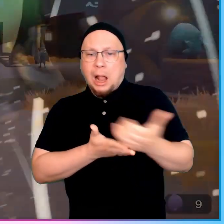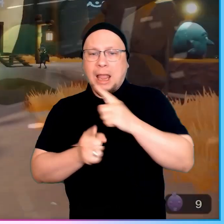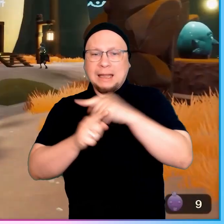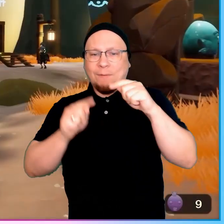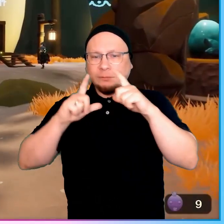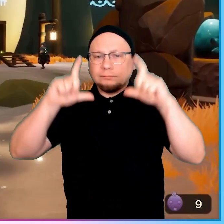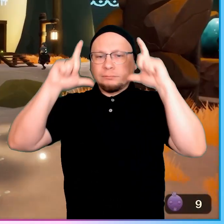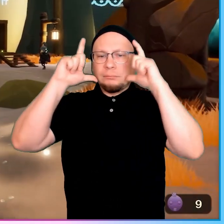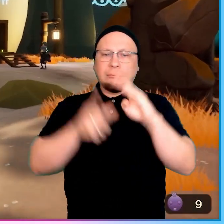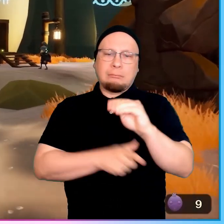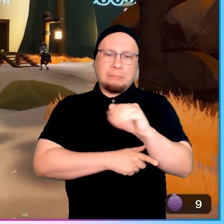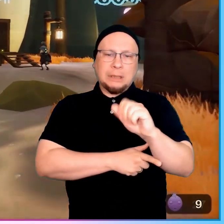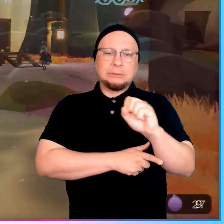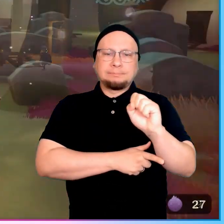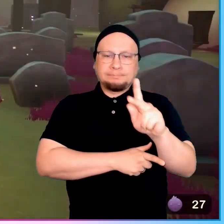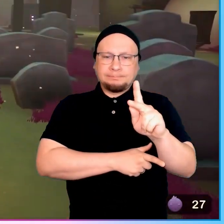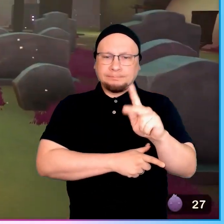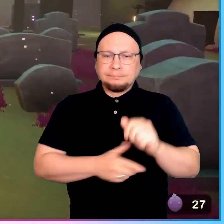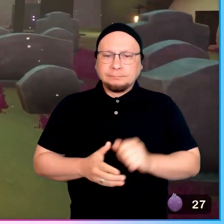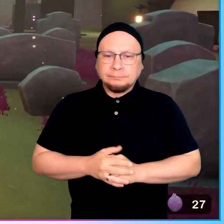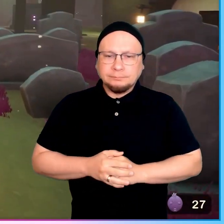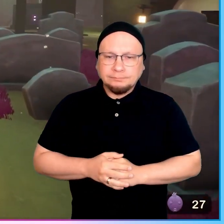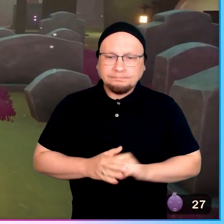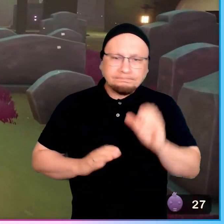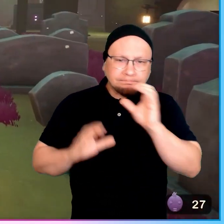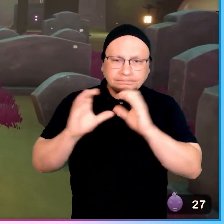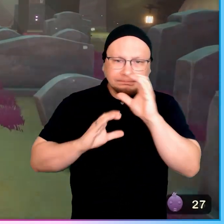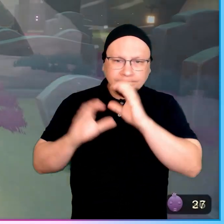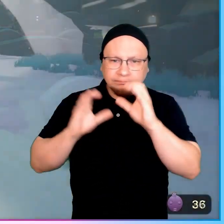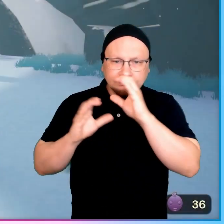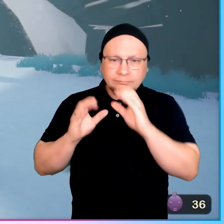Explore diverse landscapes, from vibrant villages to dark forests.